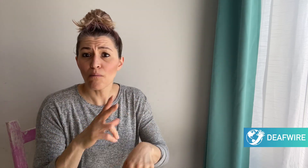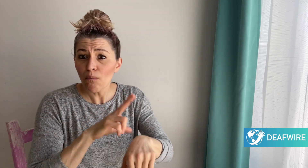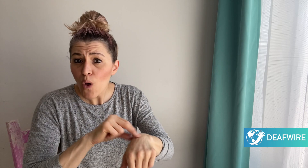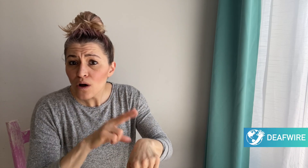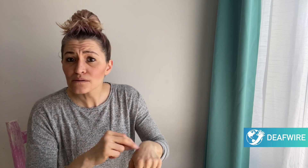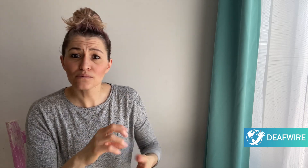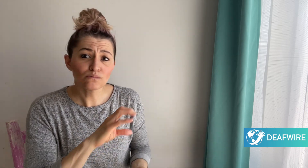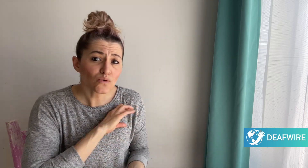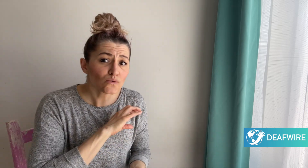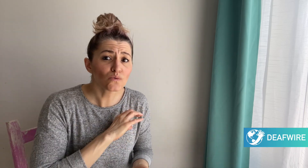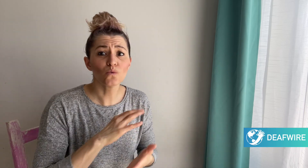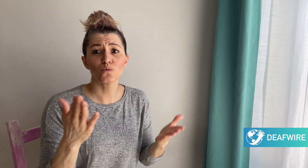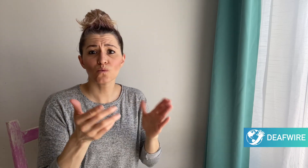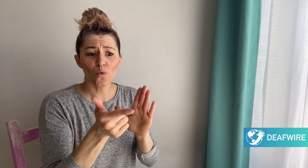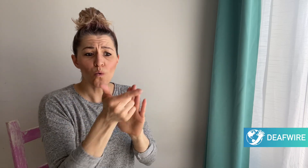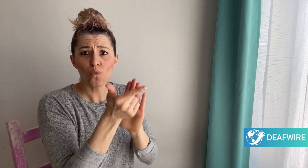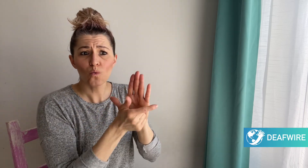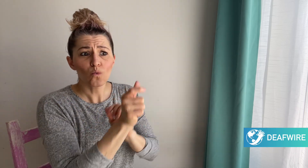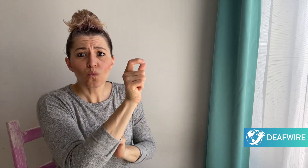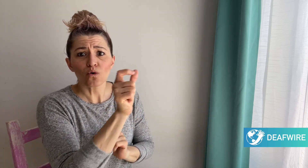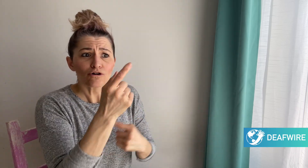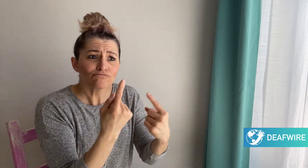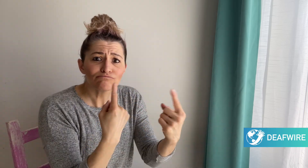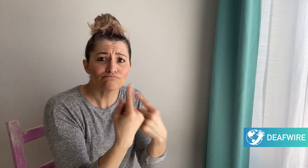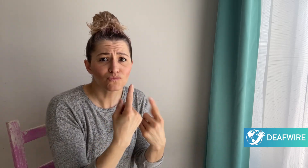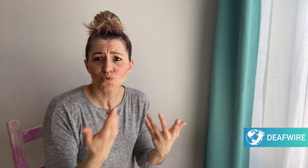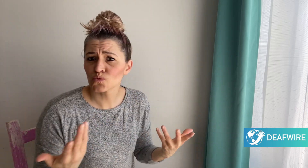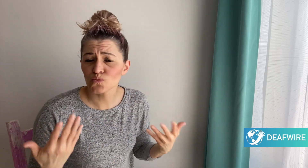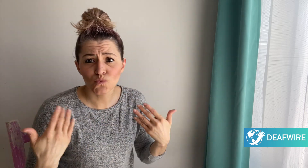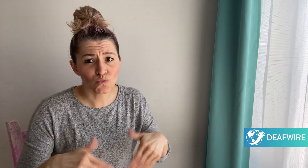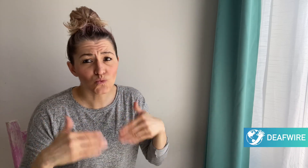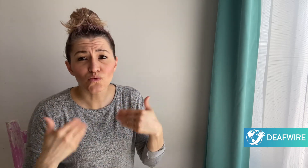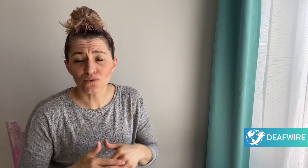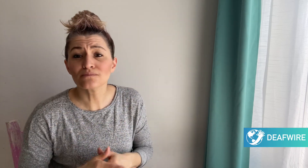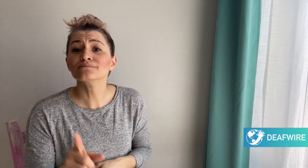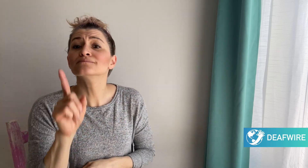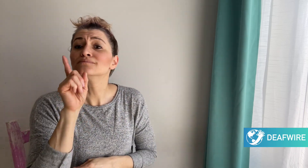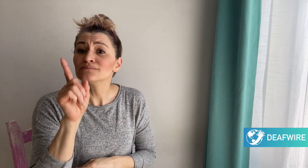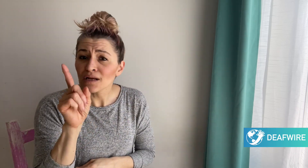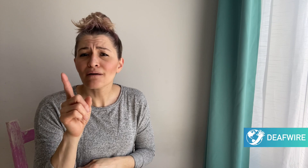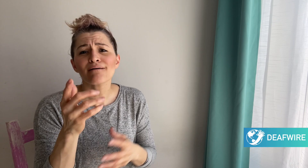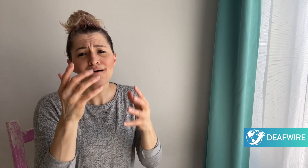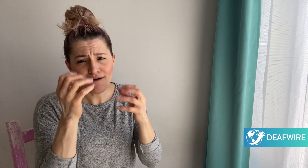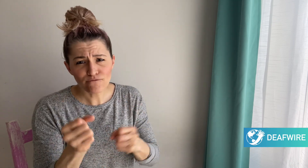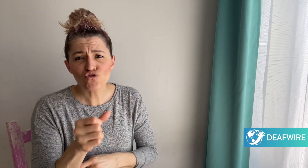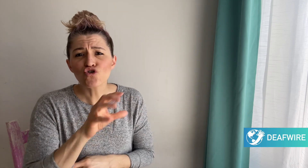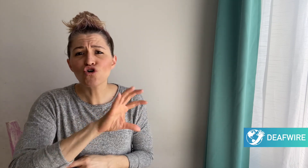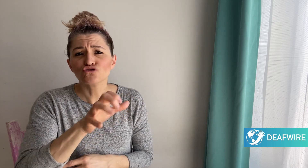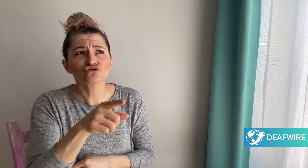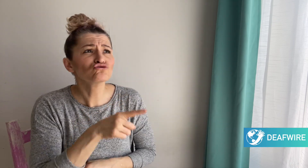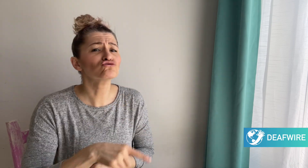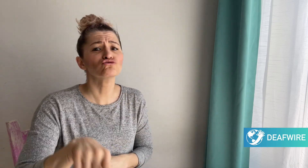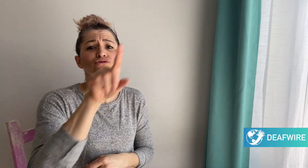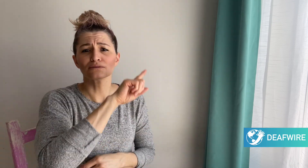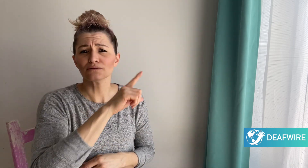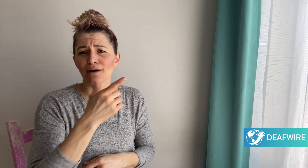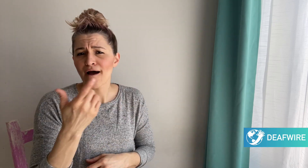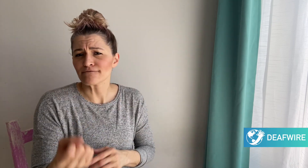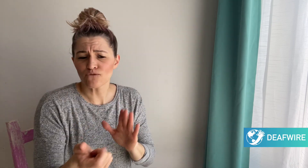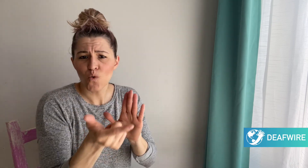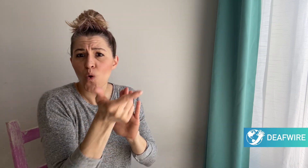to communication with police and lawyers. Although some